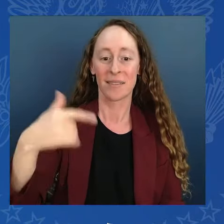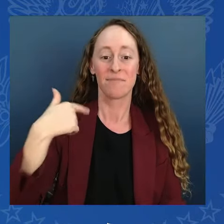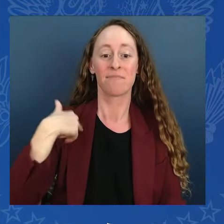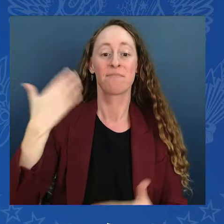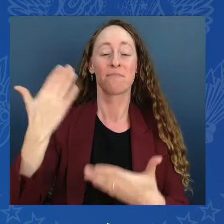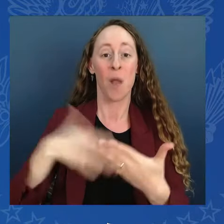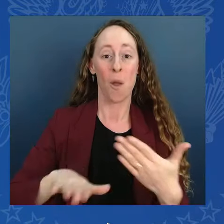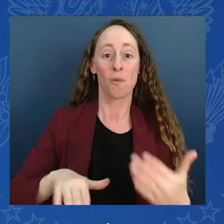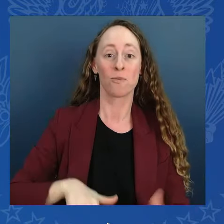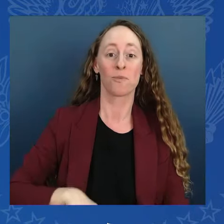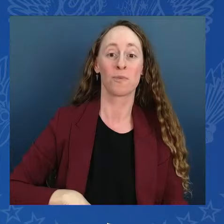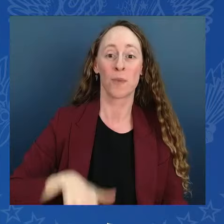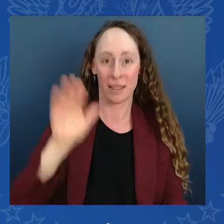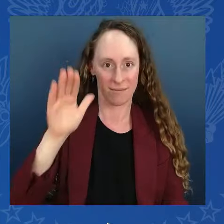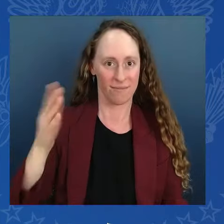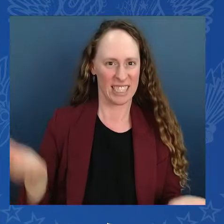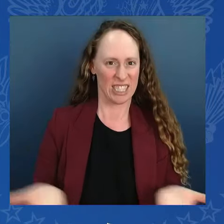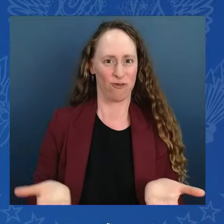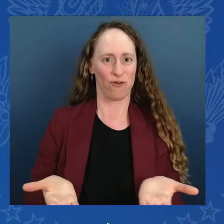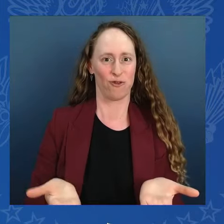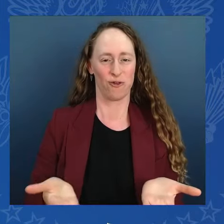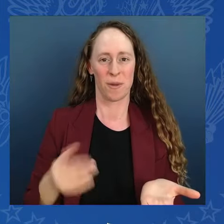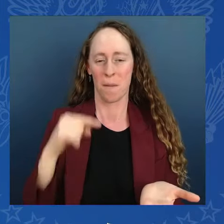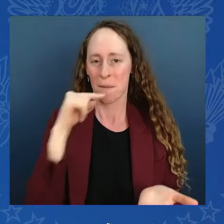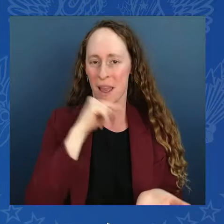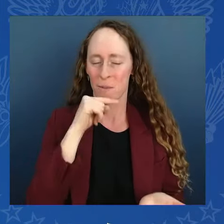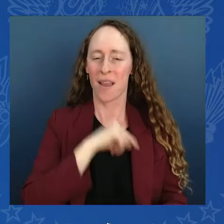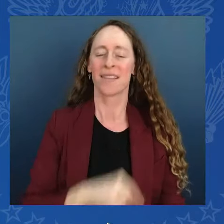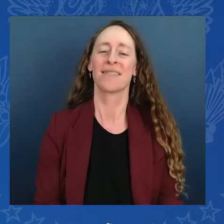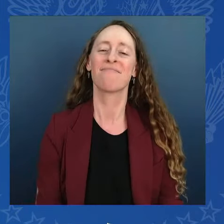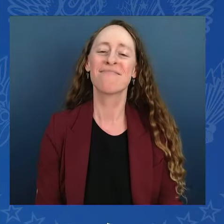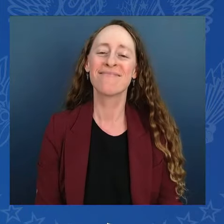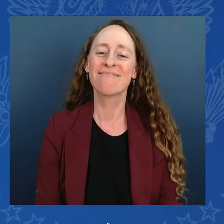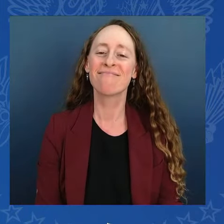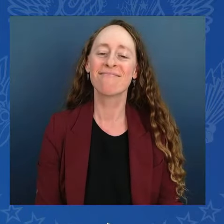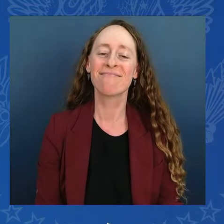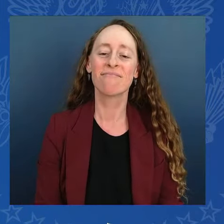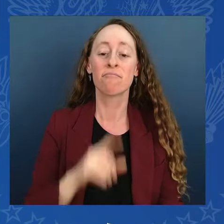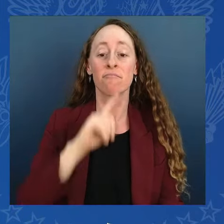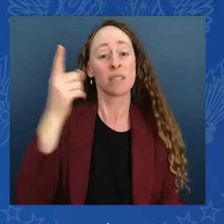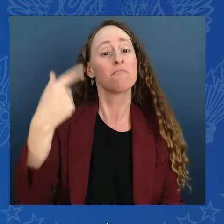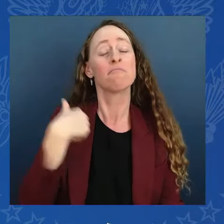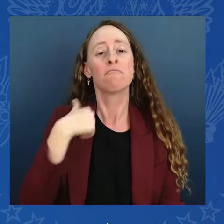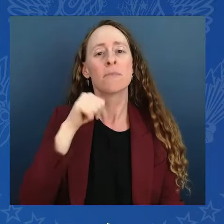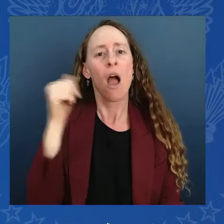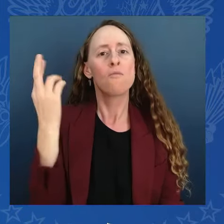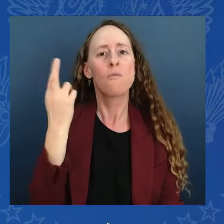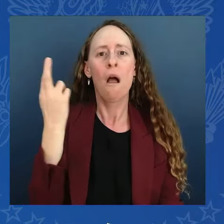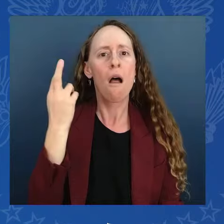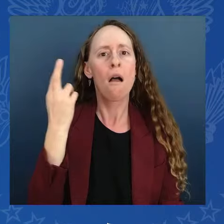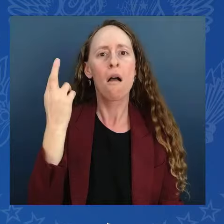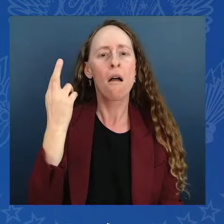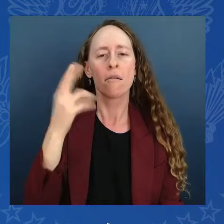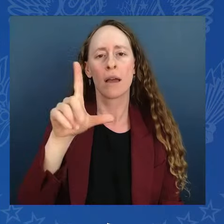I didn't realize how serious the issue of lead poisoning was until about 13 years ago, when my own son, Nathan,